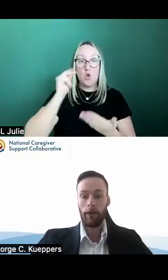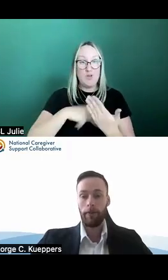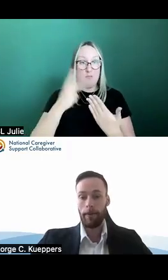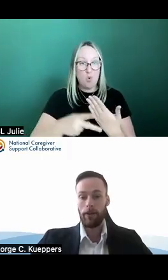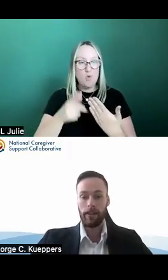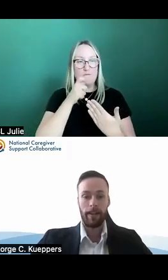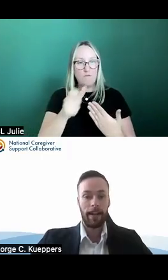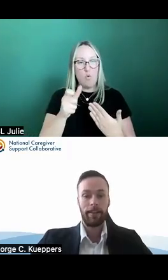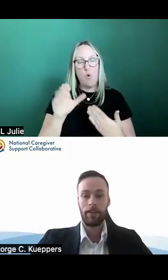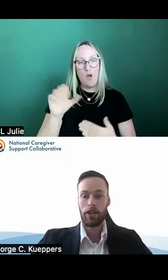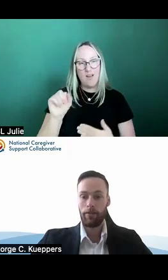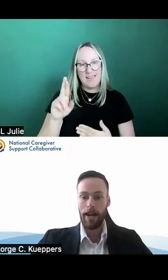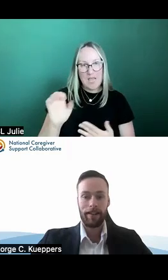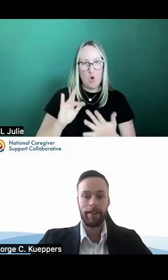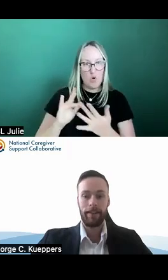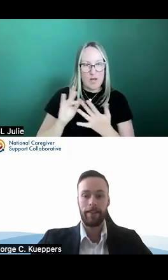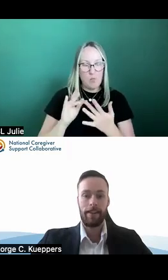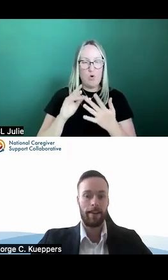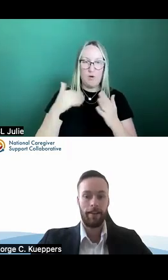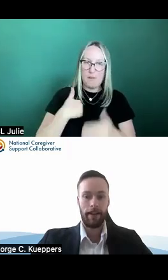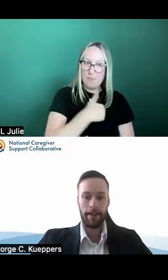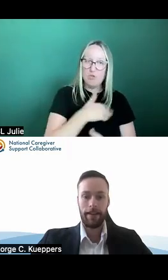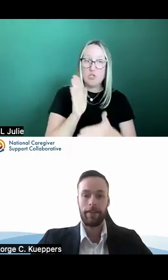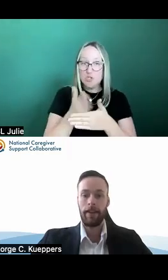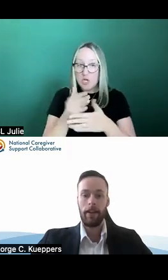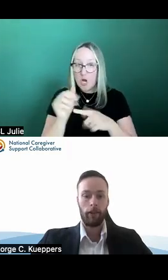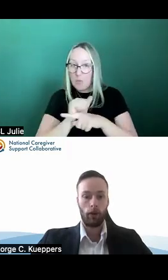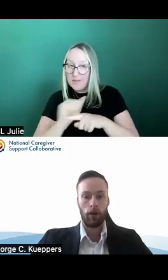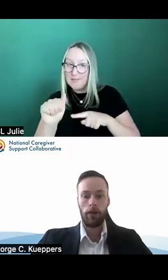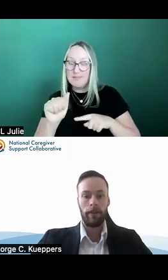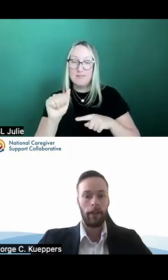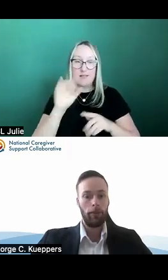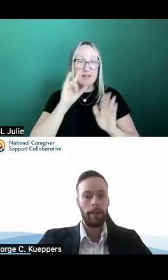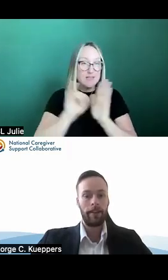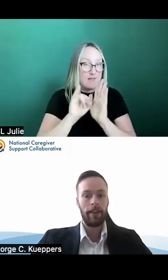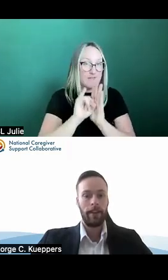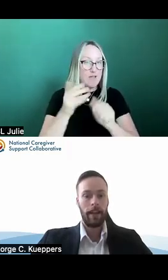Network members to connect, share practices, and identify needs for growth and development.